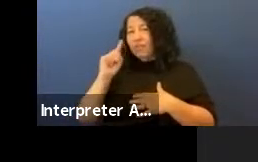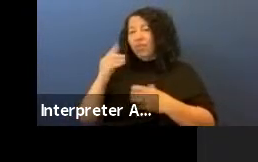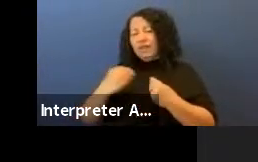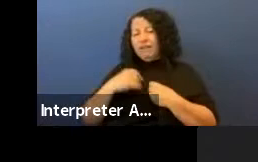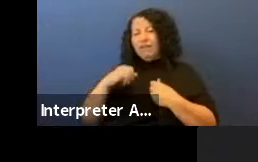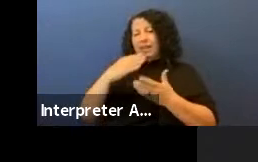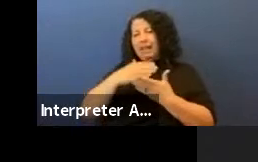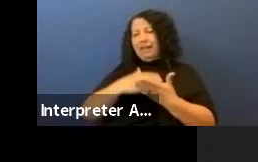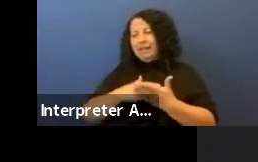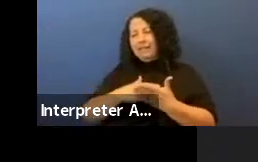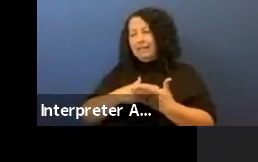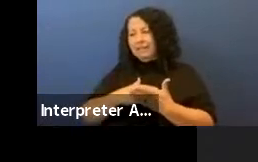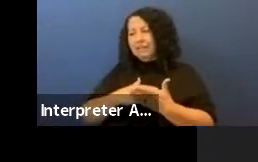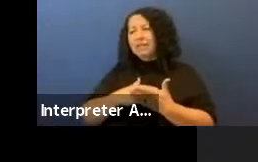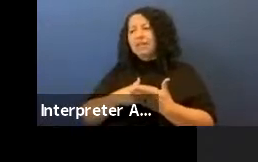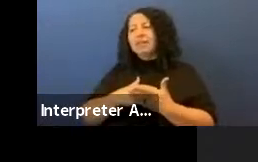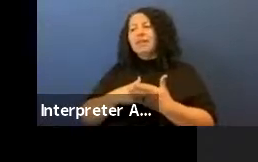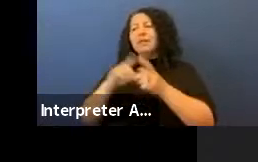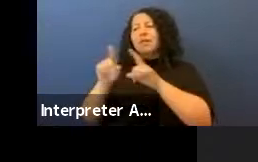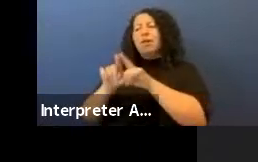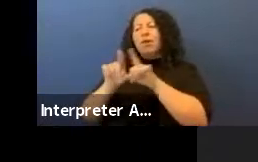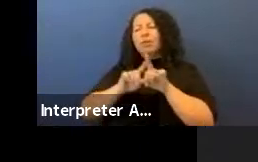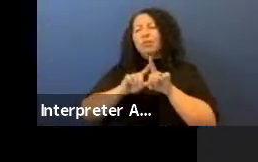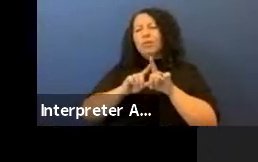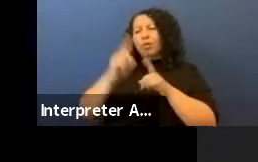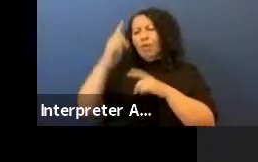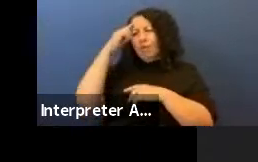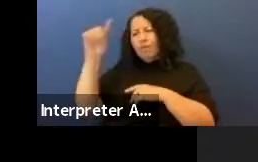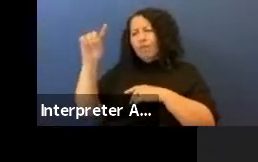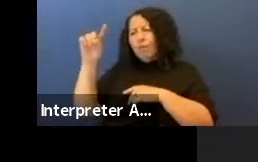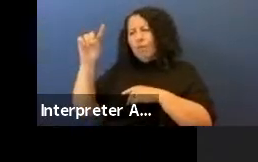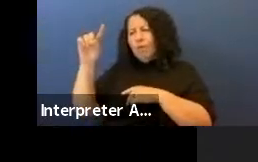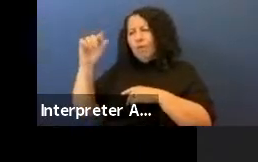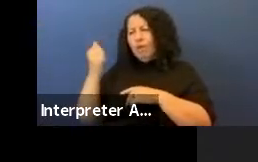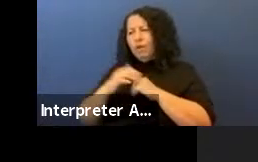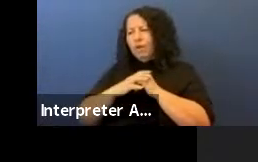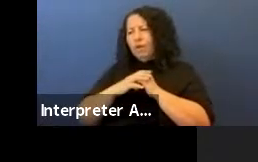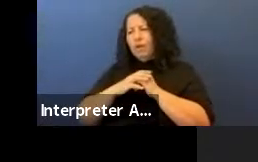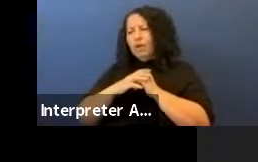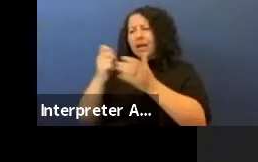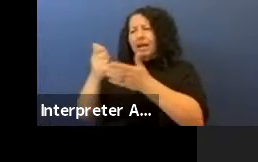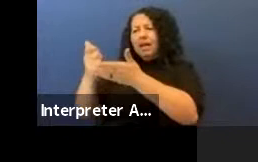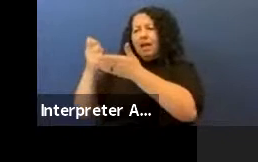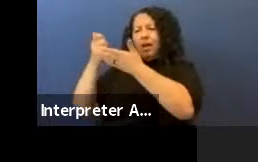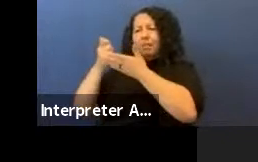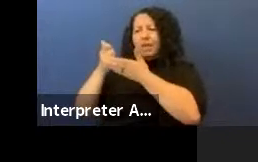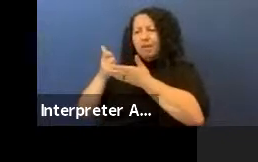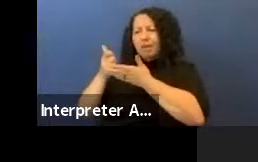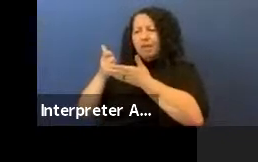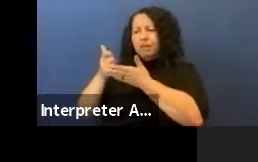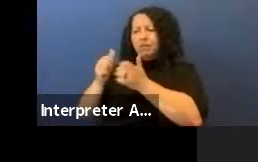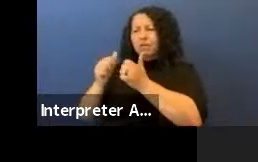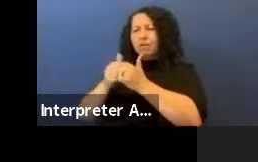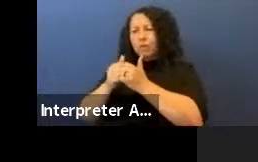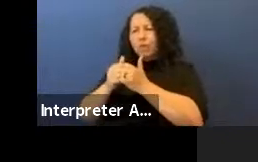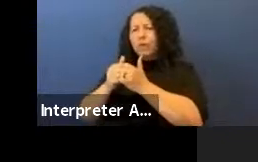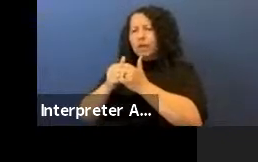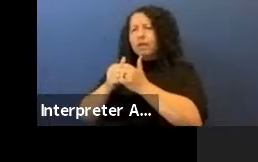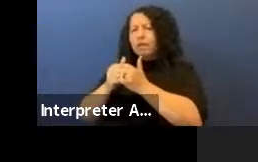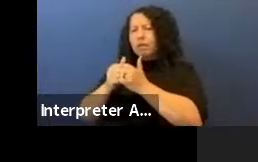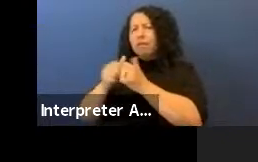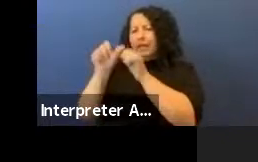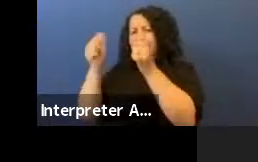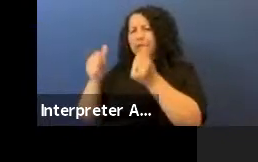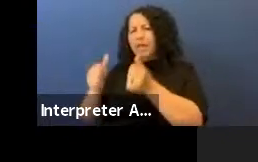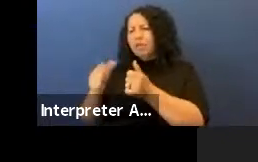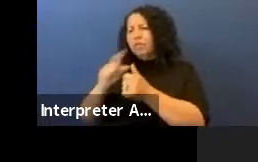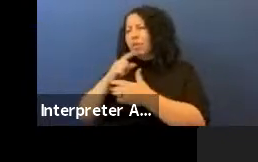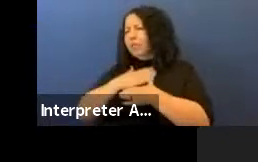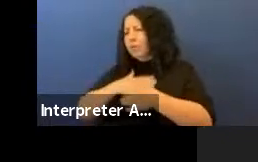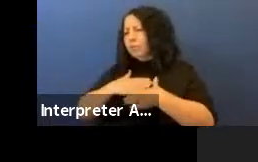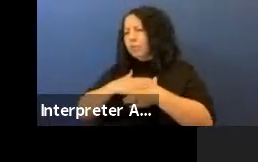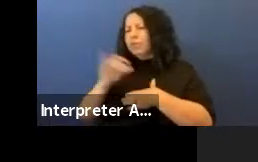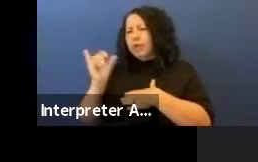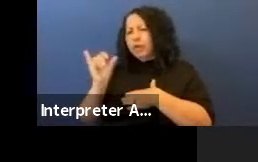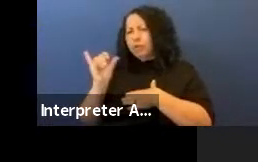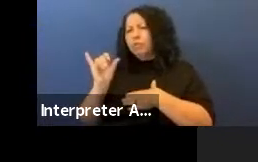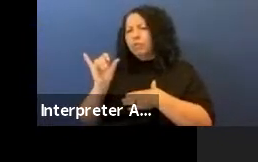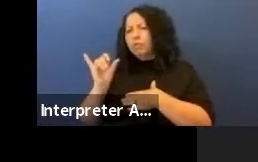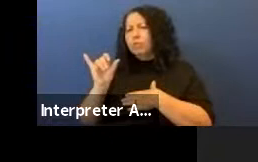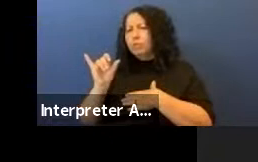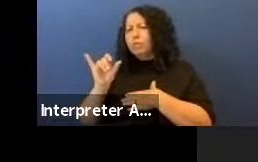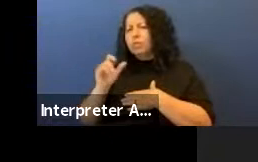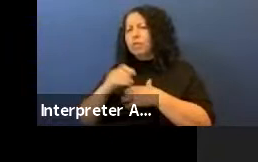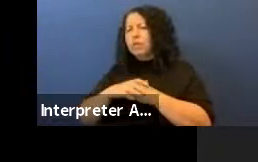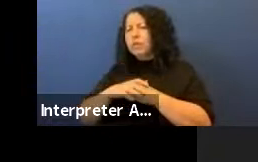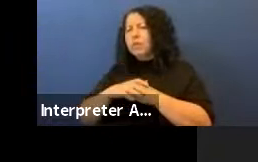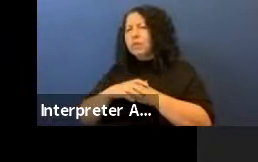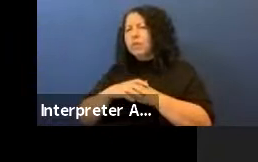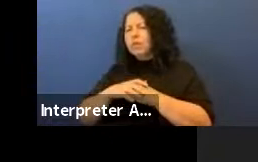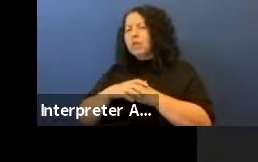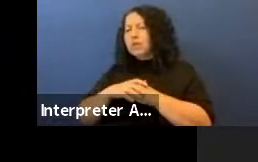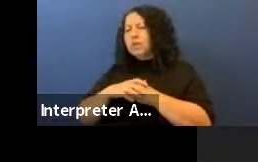and also for helping us with this statue and I so appreciate too